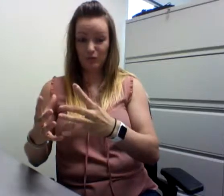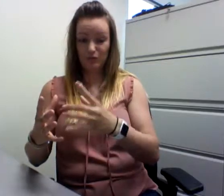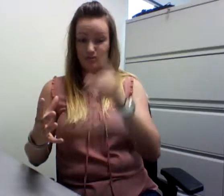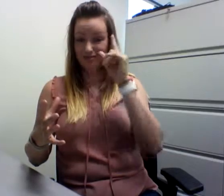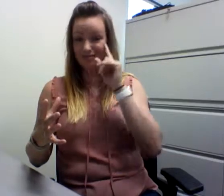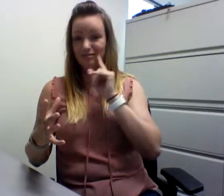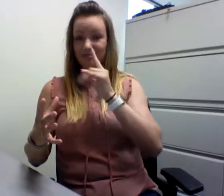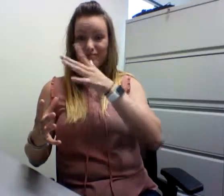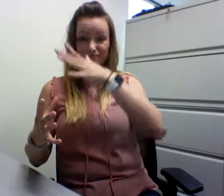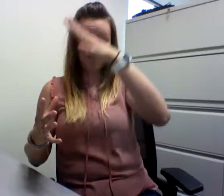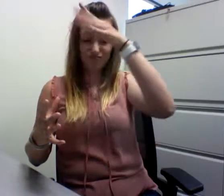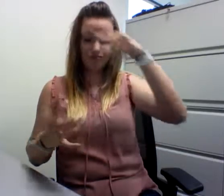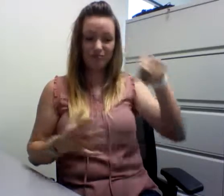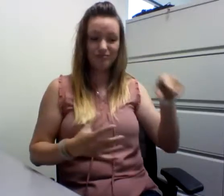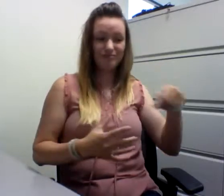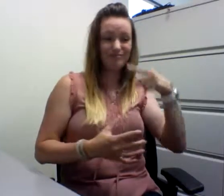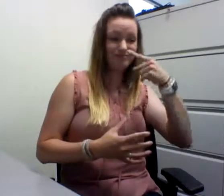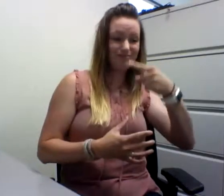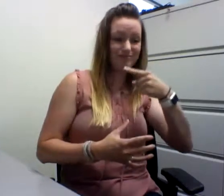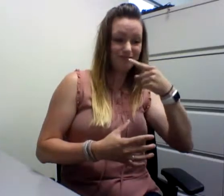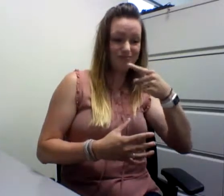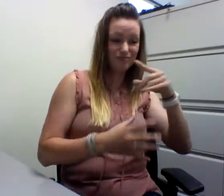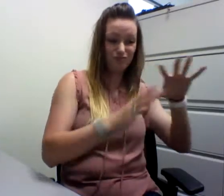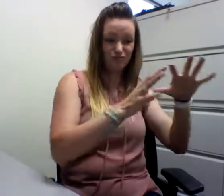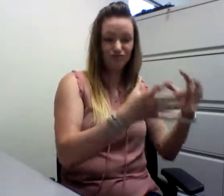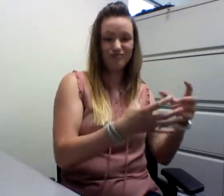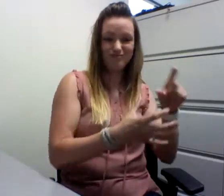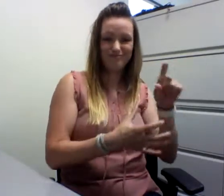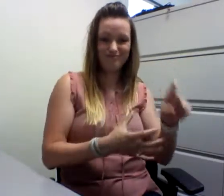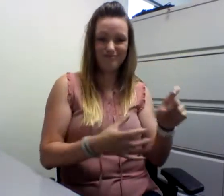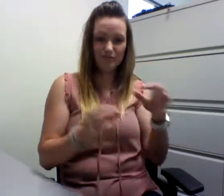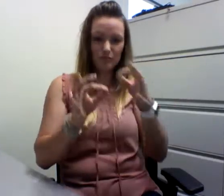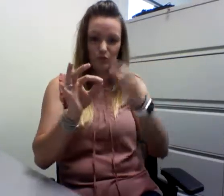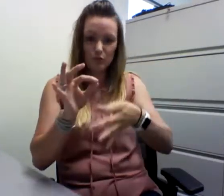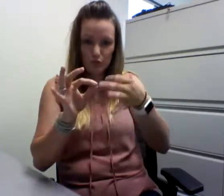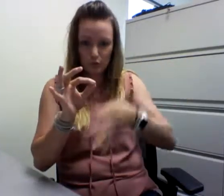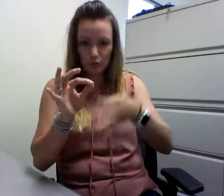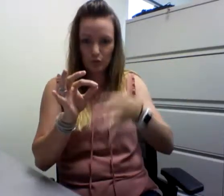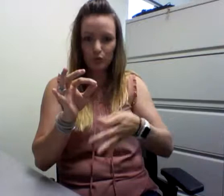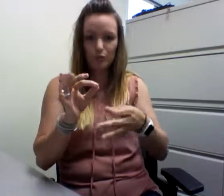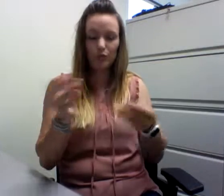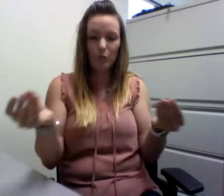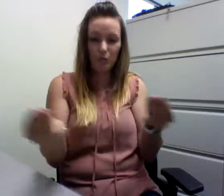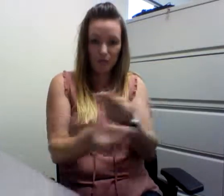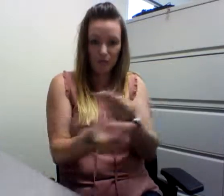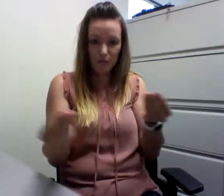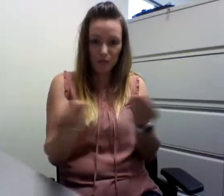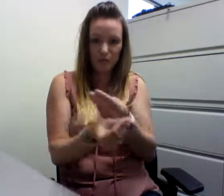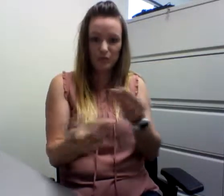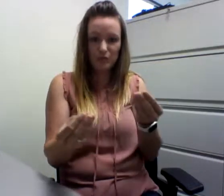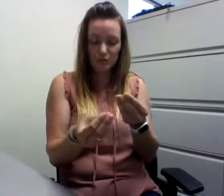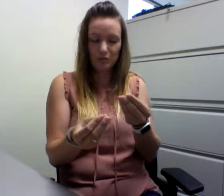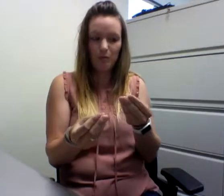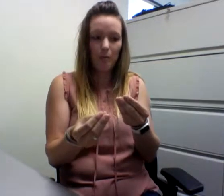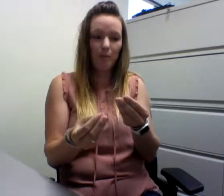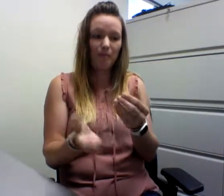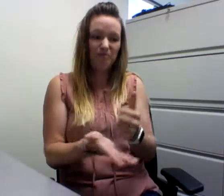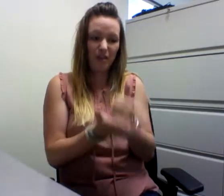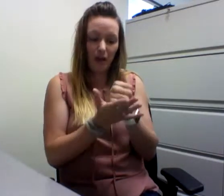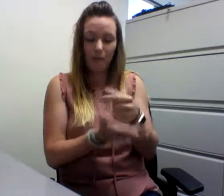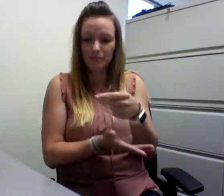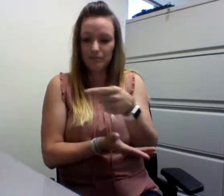CODAs tend to act as interpreters and facilitators between the Deaf and hearing worlds for their parents